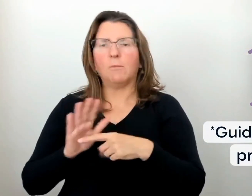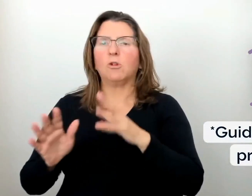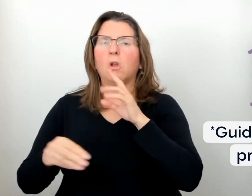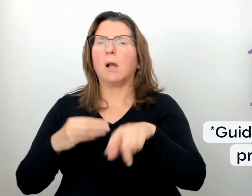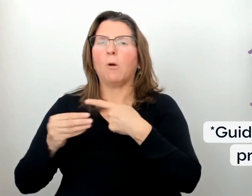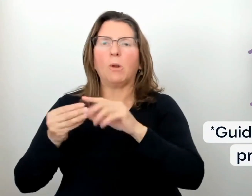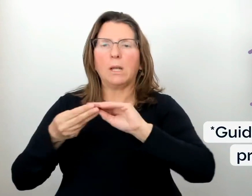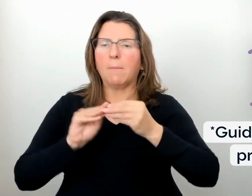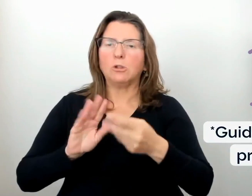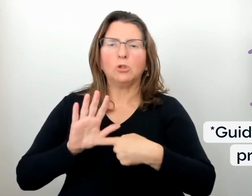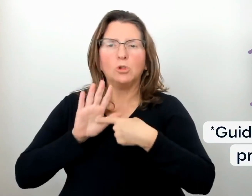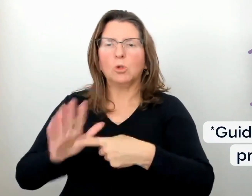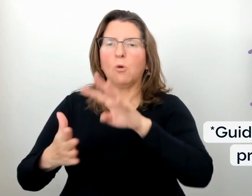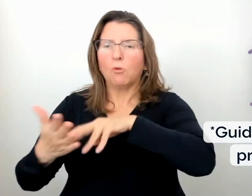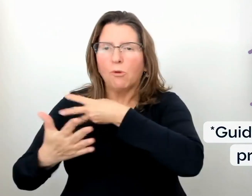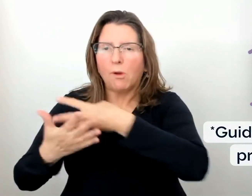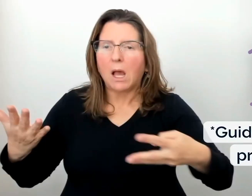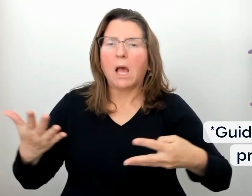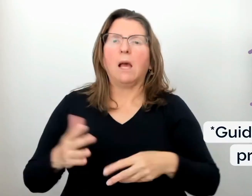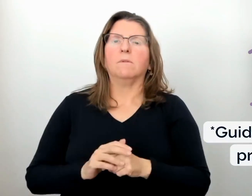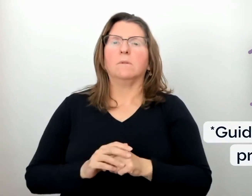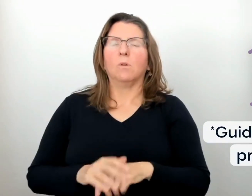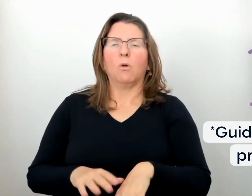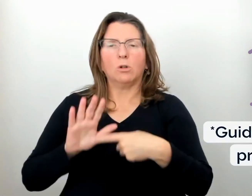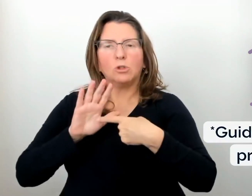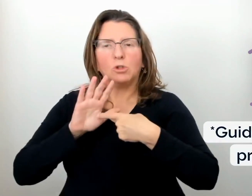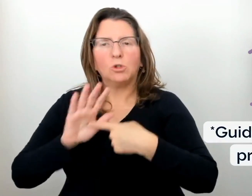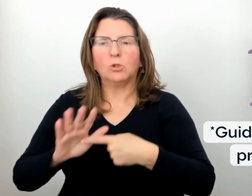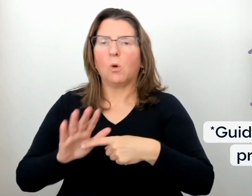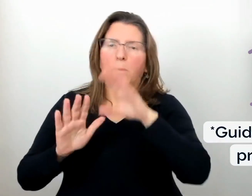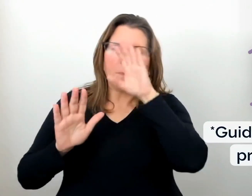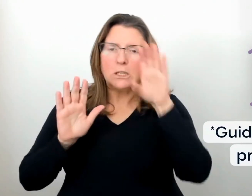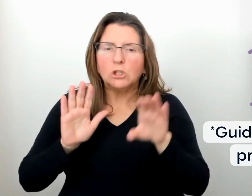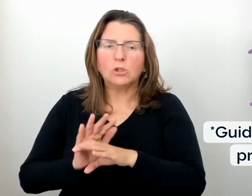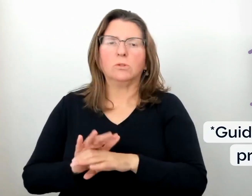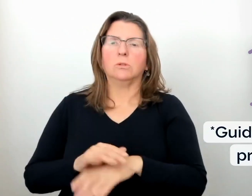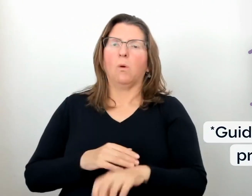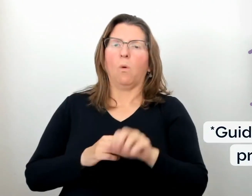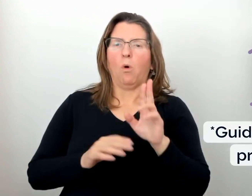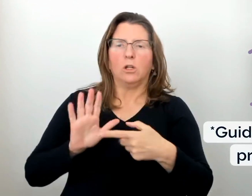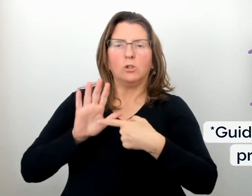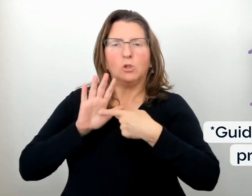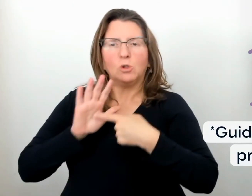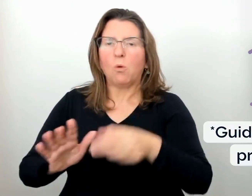This is where you might want to use graphs, tables or other images.